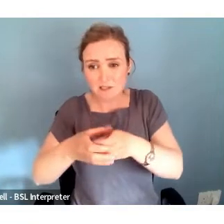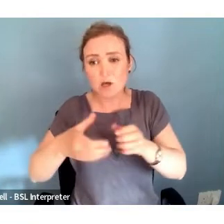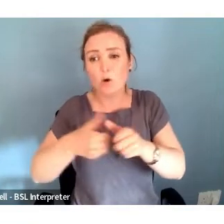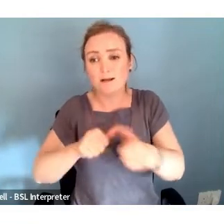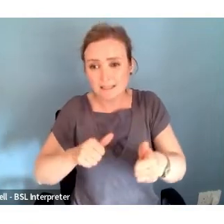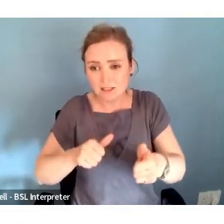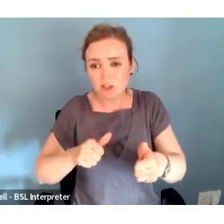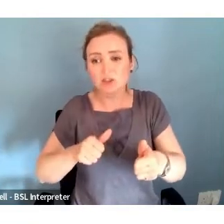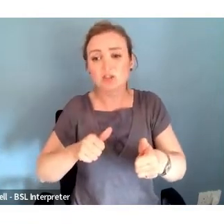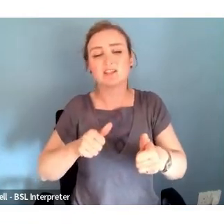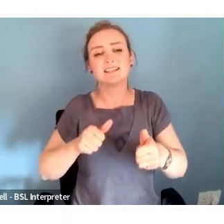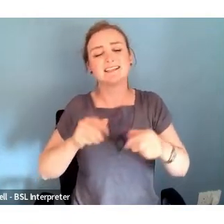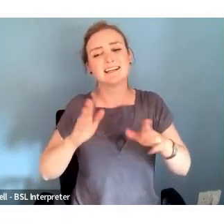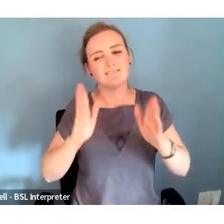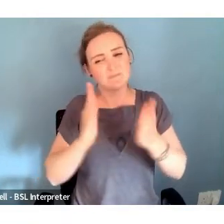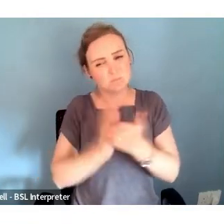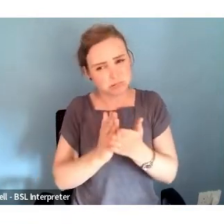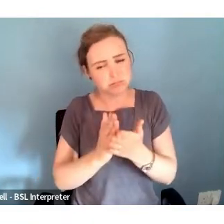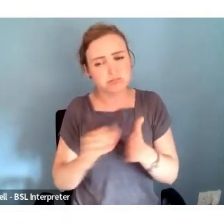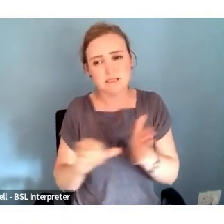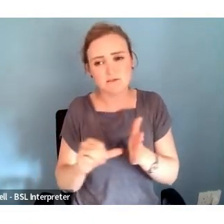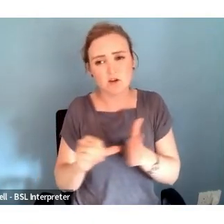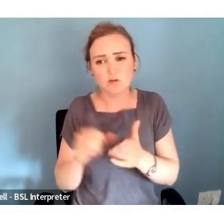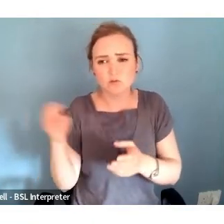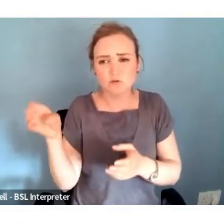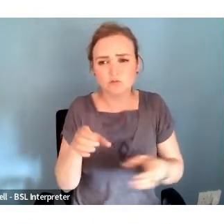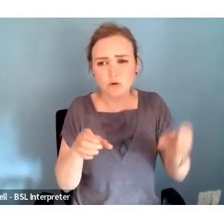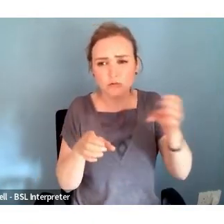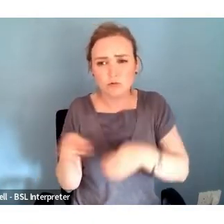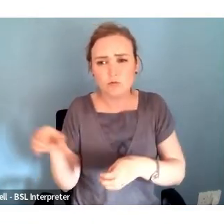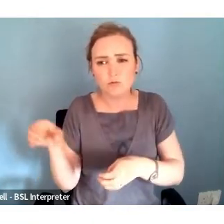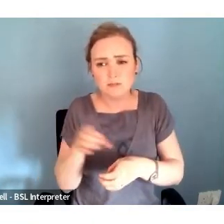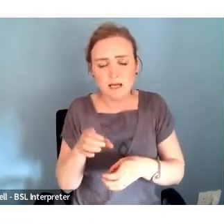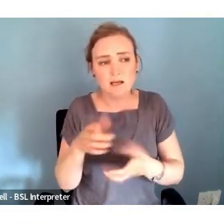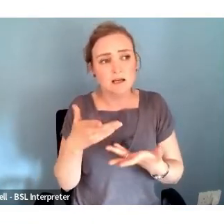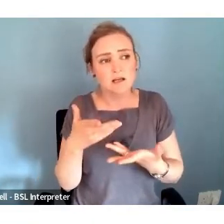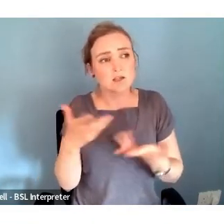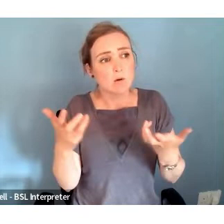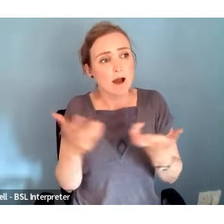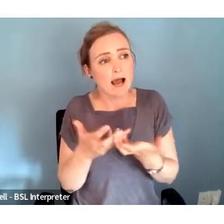for everybody to recruit and we can't we can compete on salary and